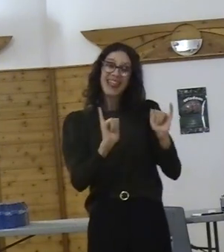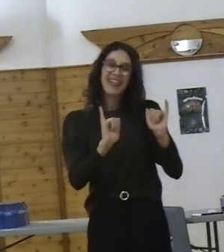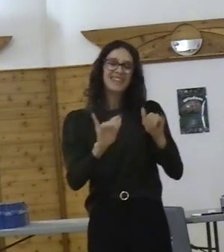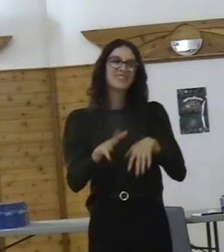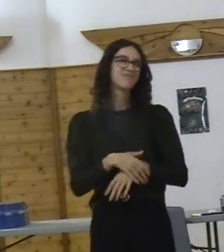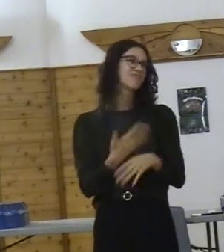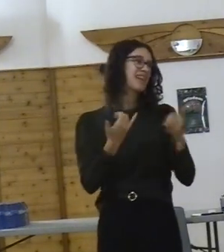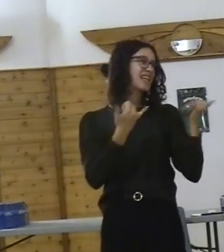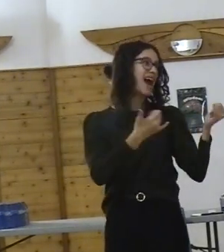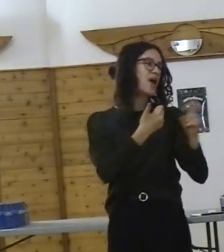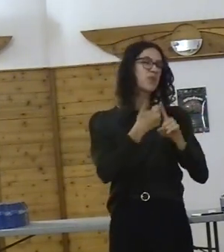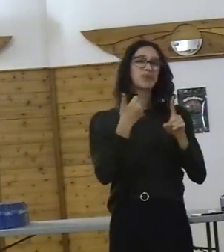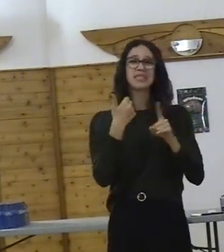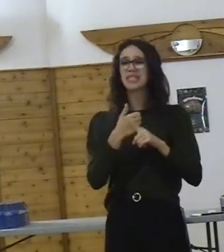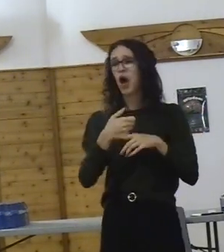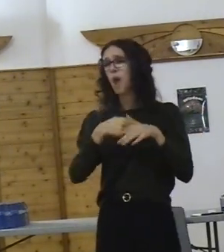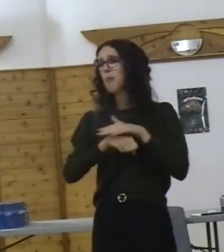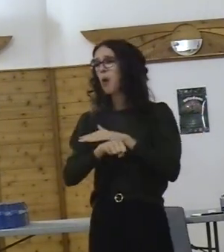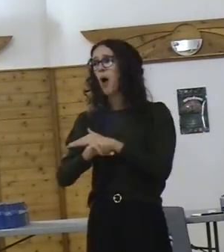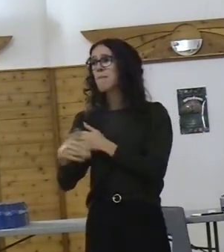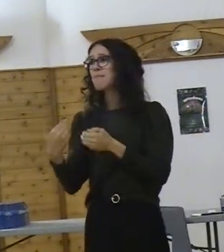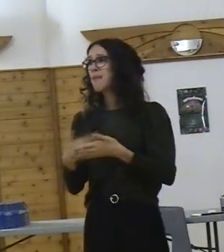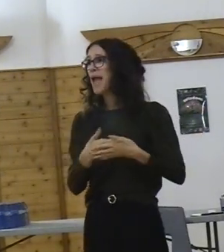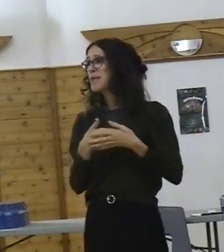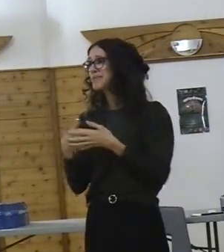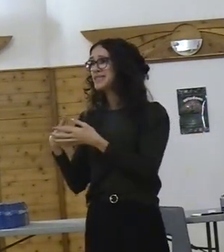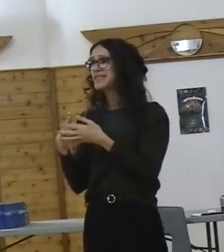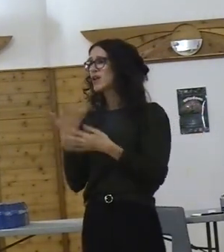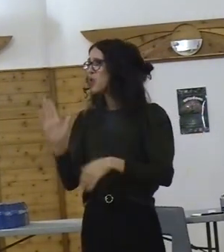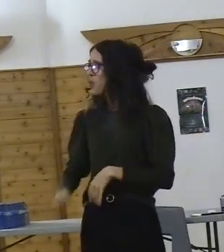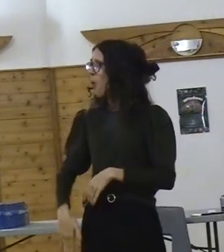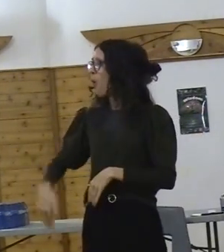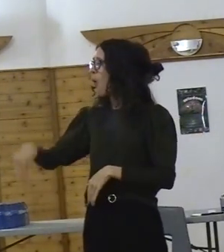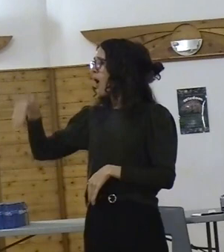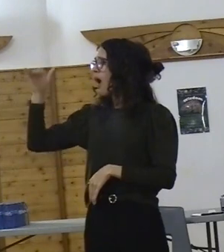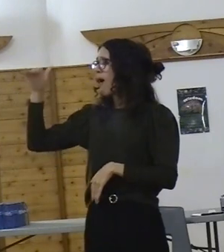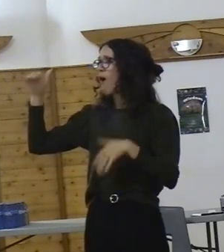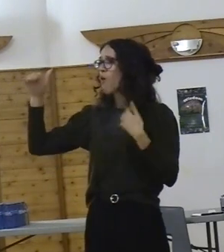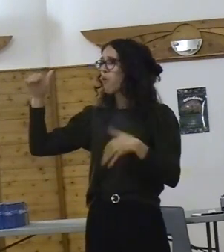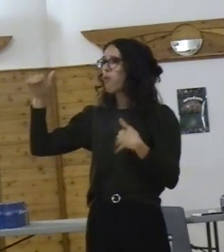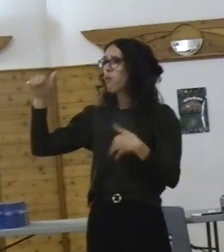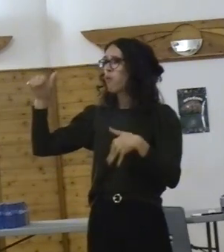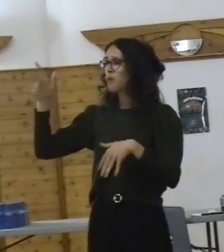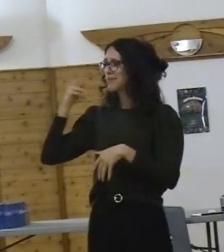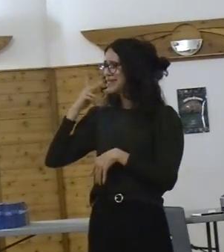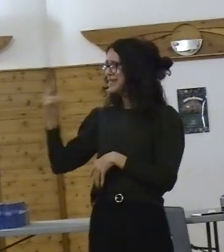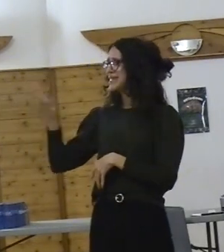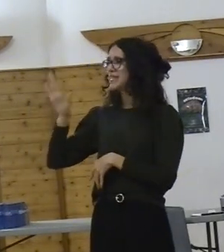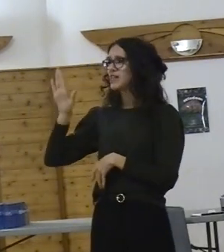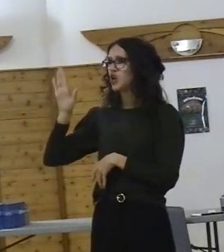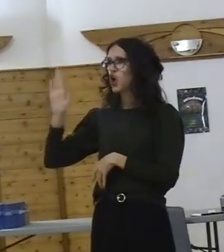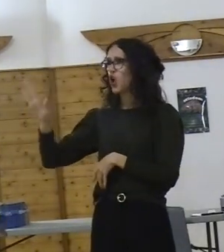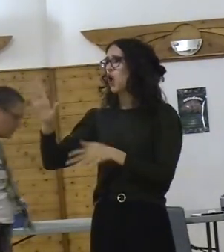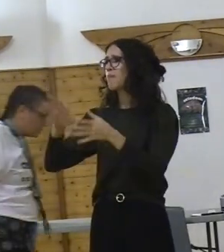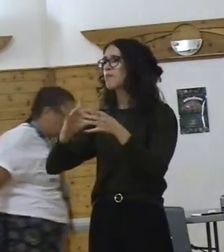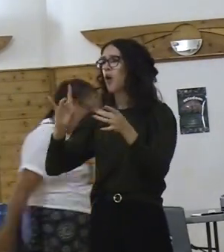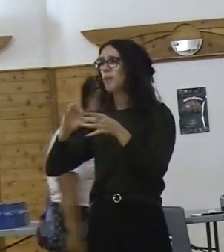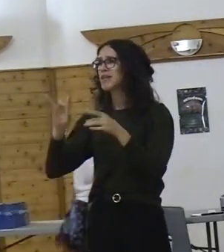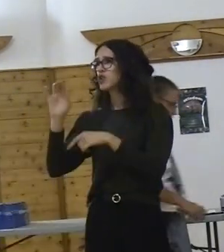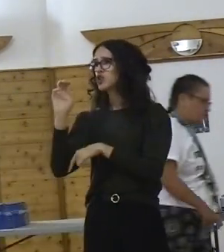and she's all grown up and inspired every time I see her on on social media at the work that she does